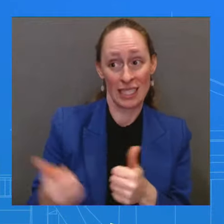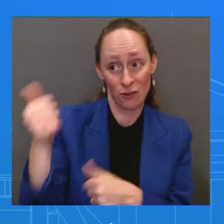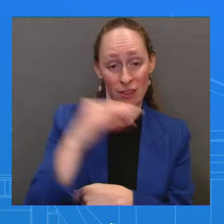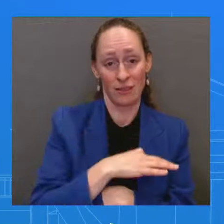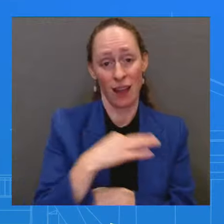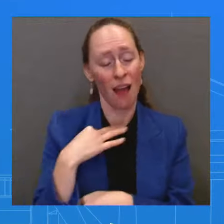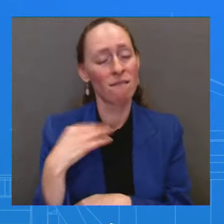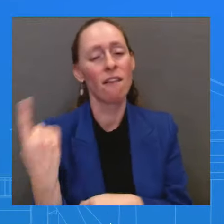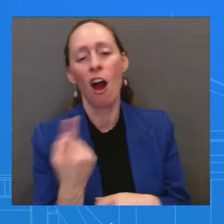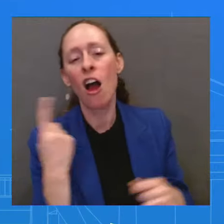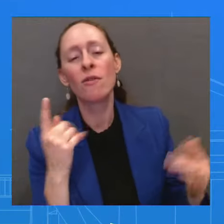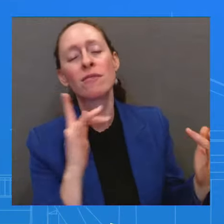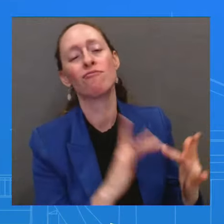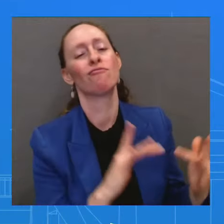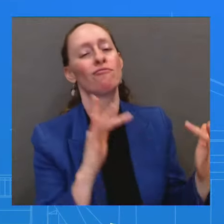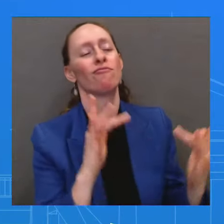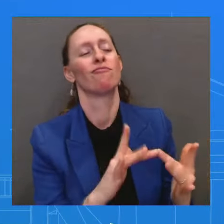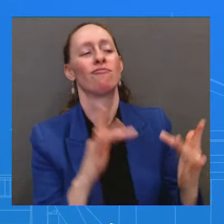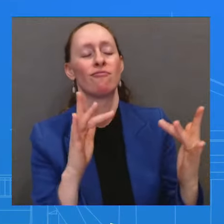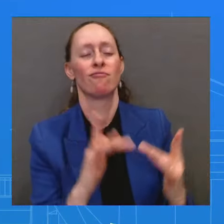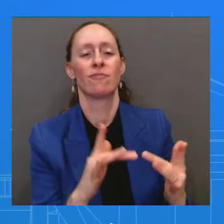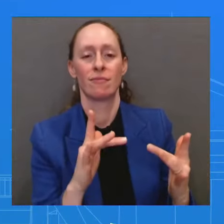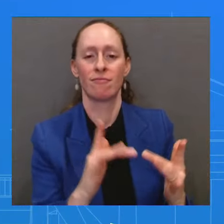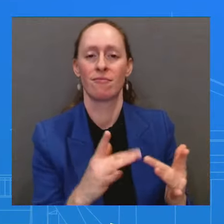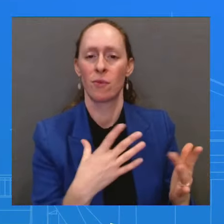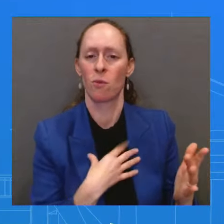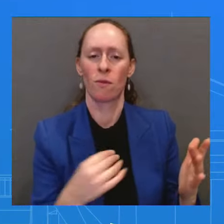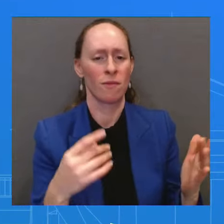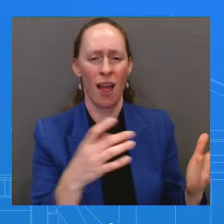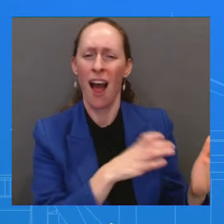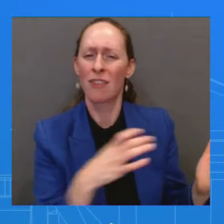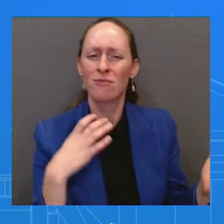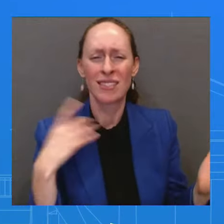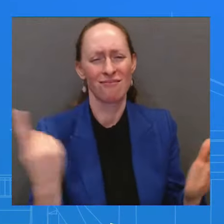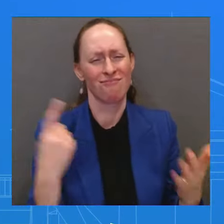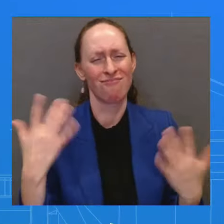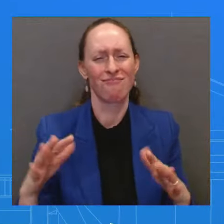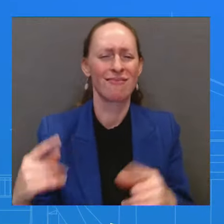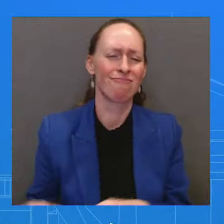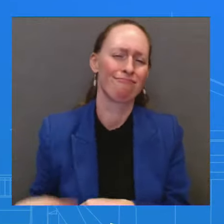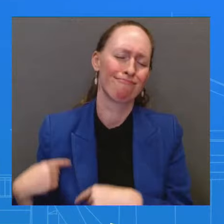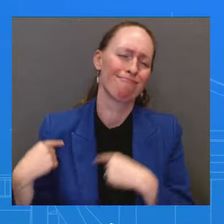That's something that happens pretty regularly. The Press: But not the President. Yeah. Ms. Jean-Pierre: And I can say this -- that the President himself regularly,